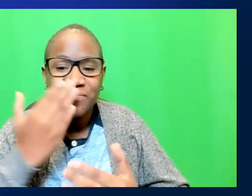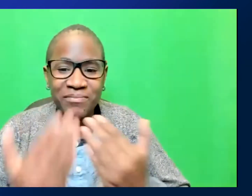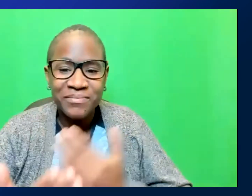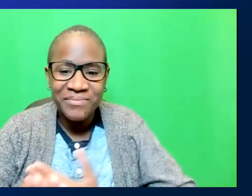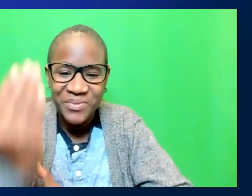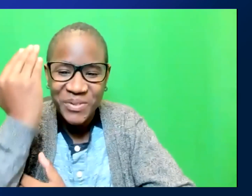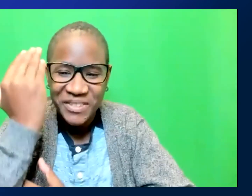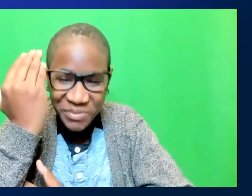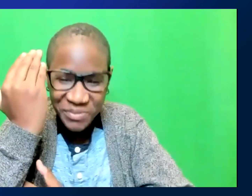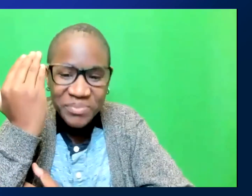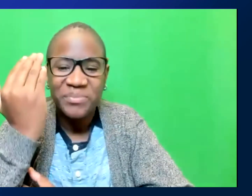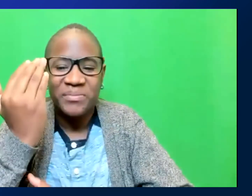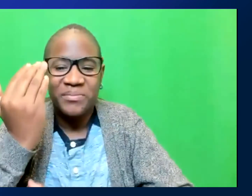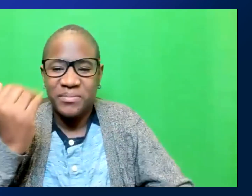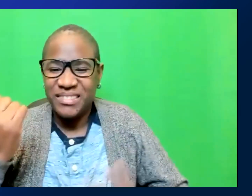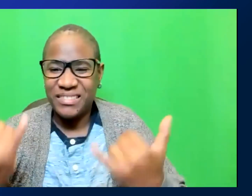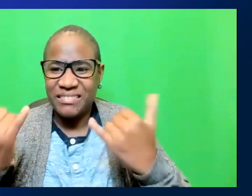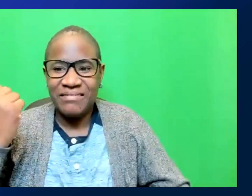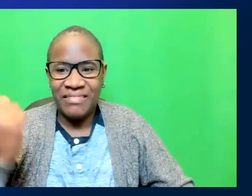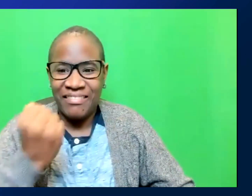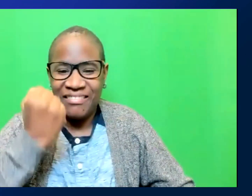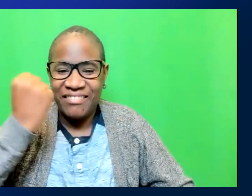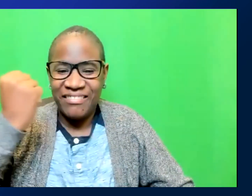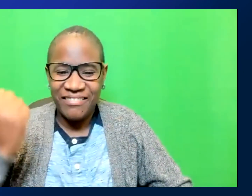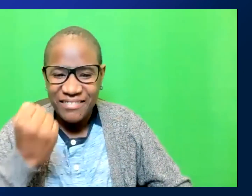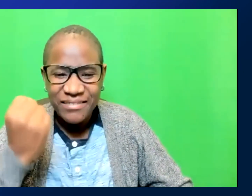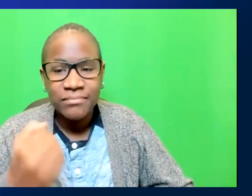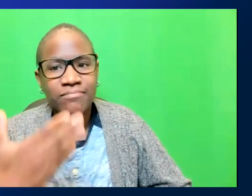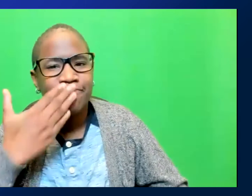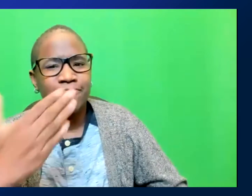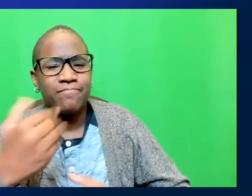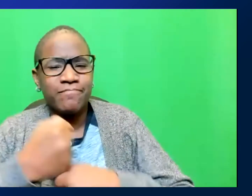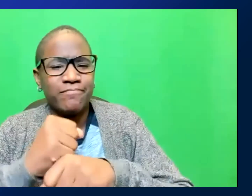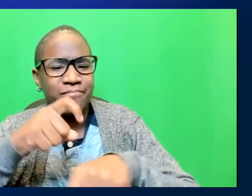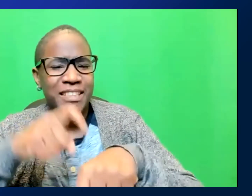hello everyone and good morning i know that it's saturday so i want to thank you for making